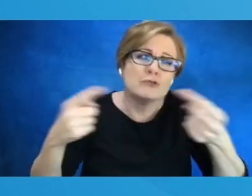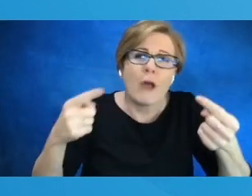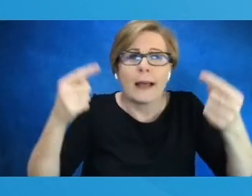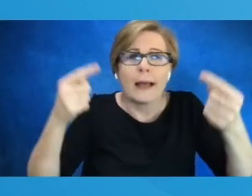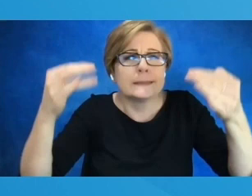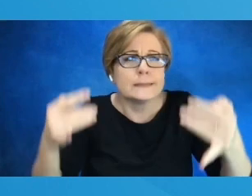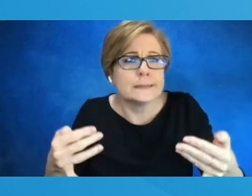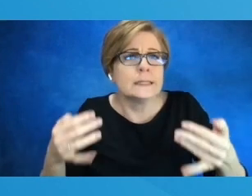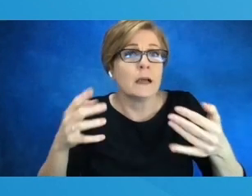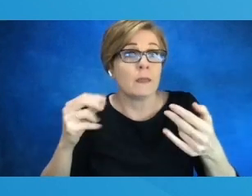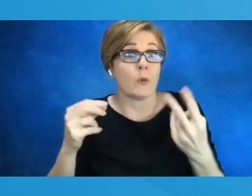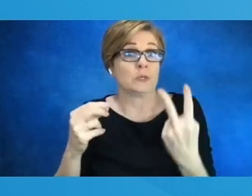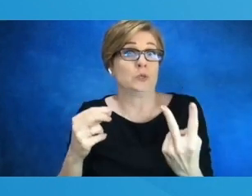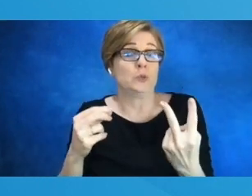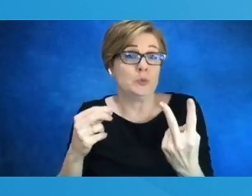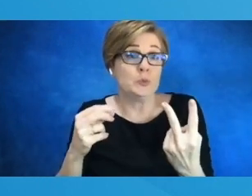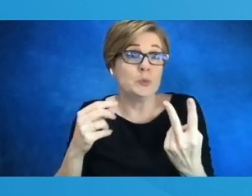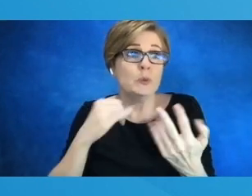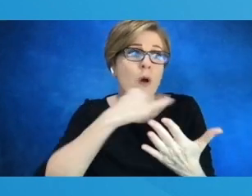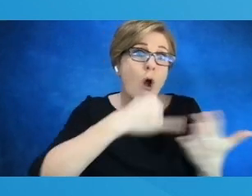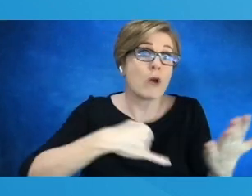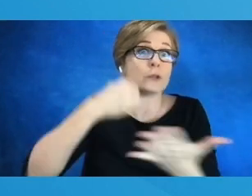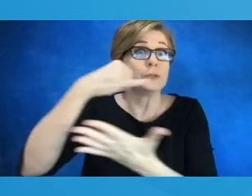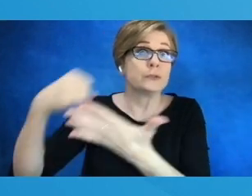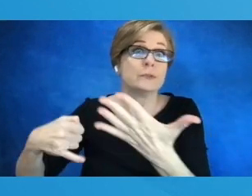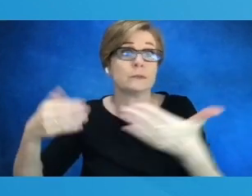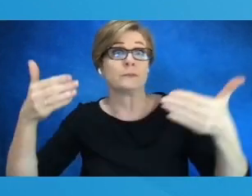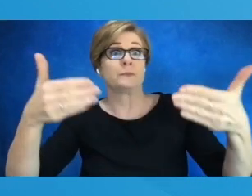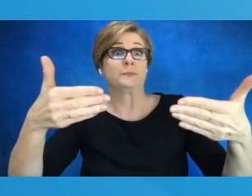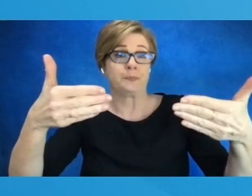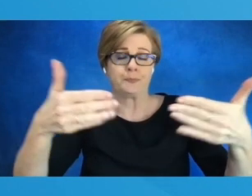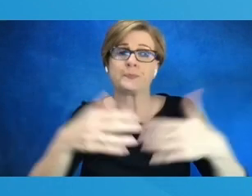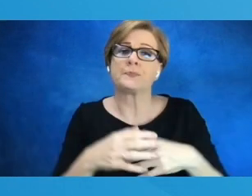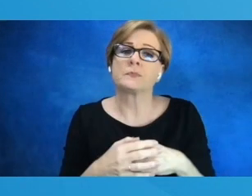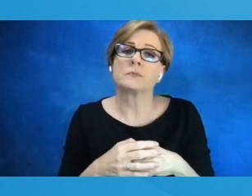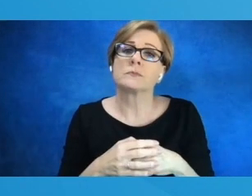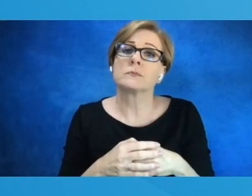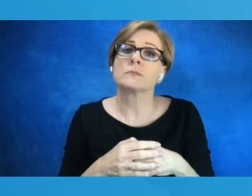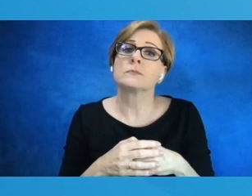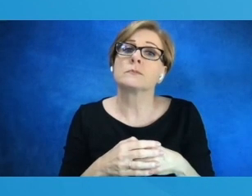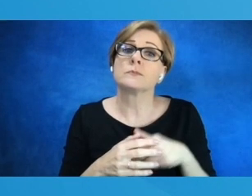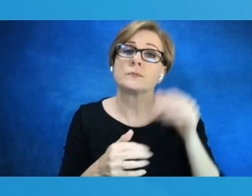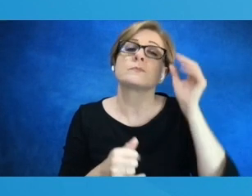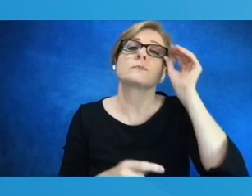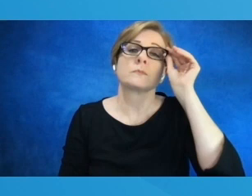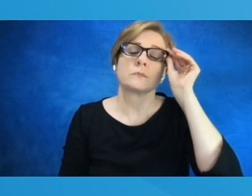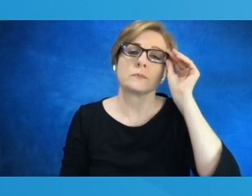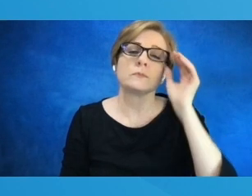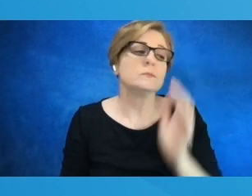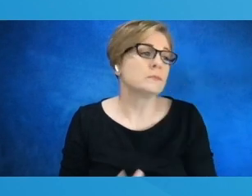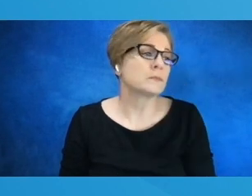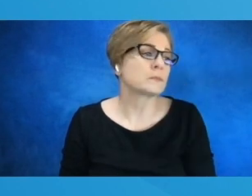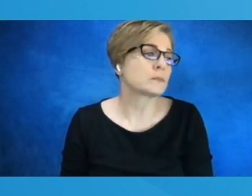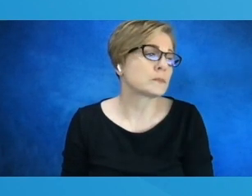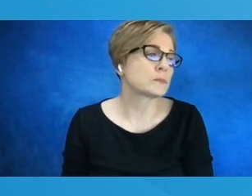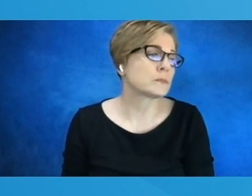them kind of side by side. So, if you can go to the next slide, please. Thank you.